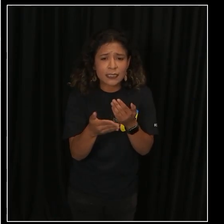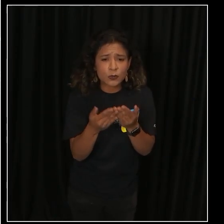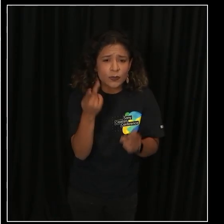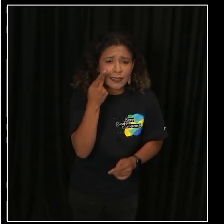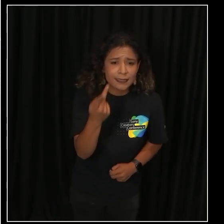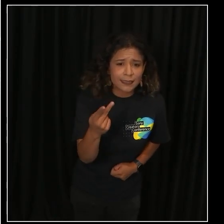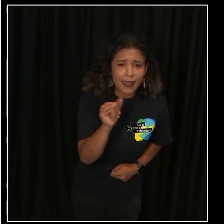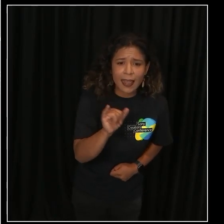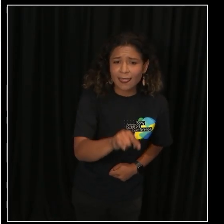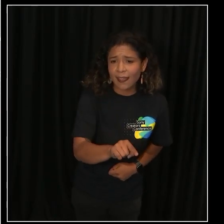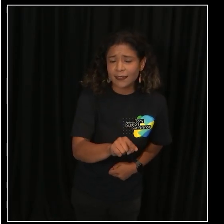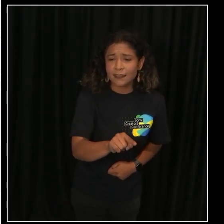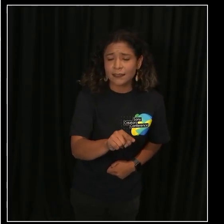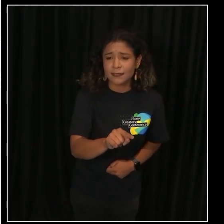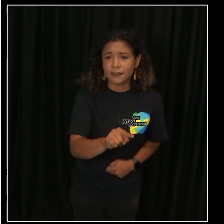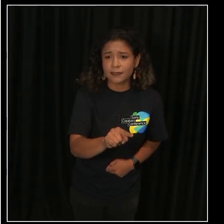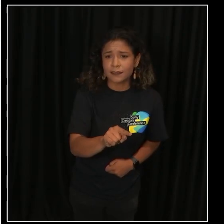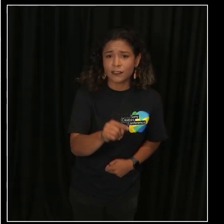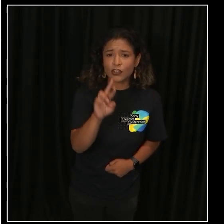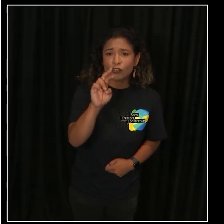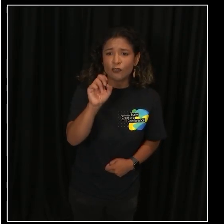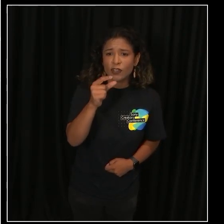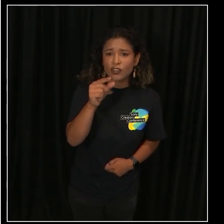we are refractions are use very extensively